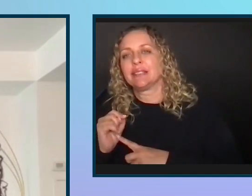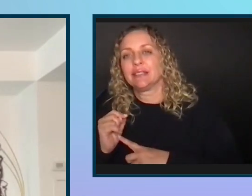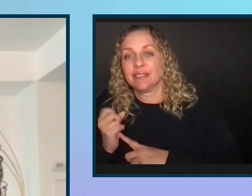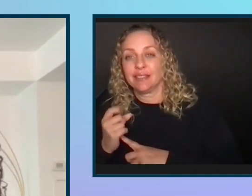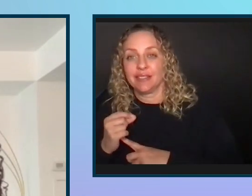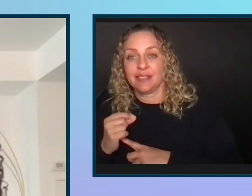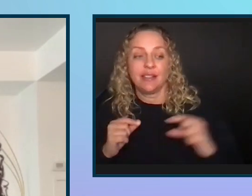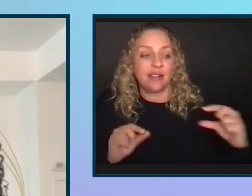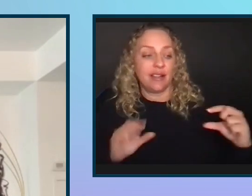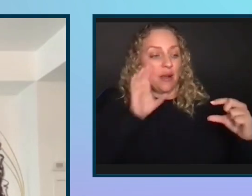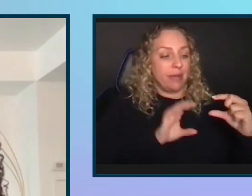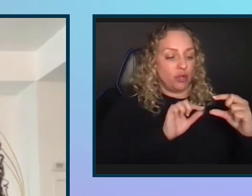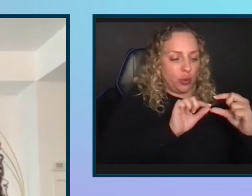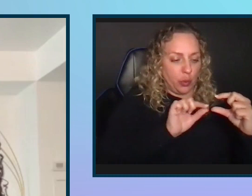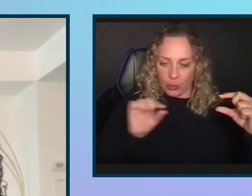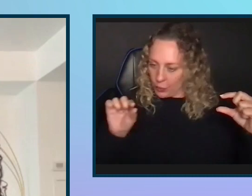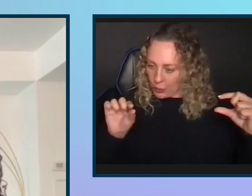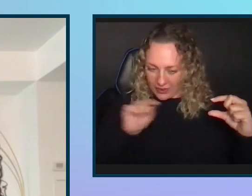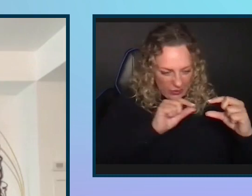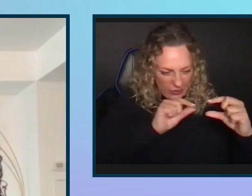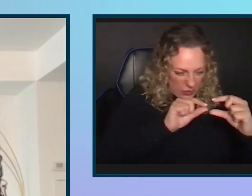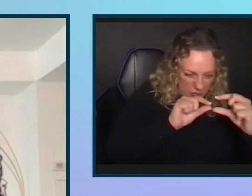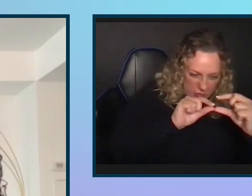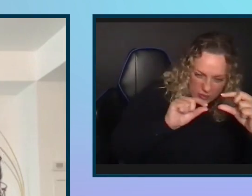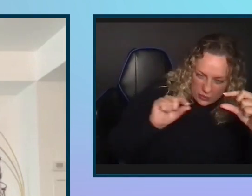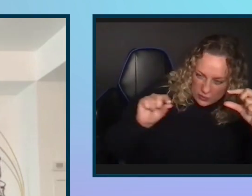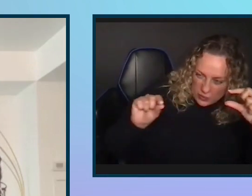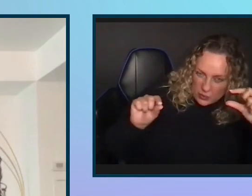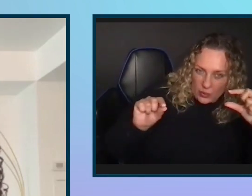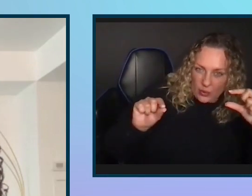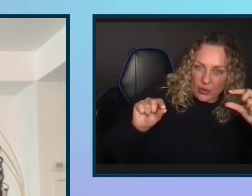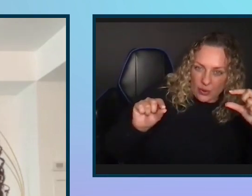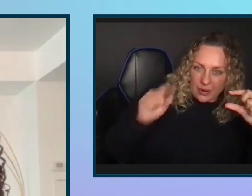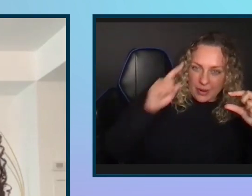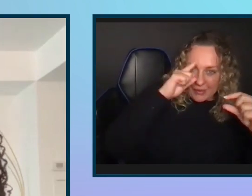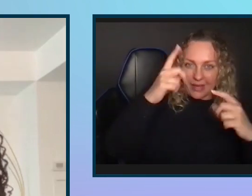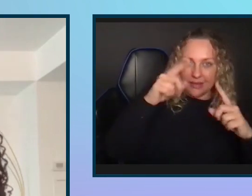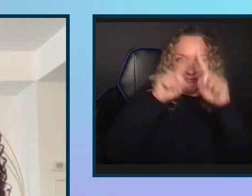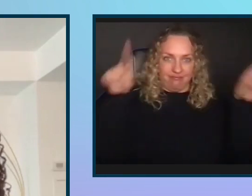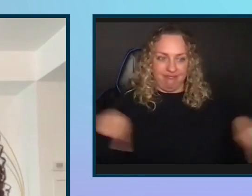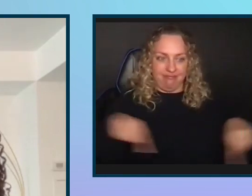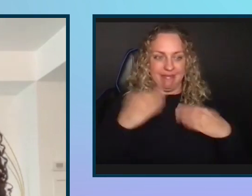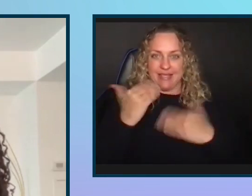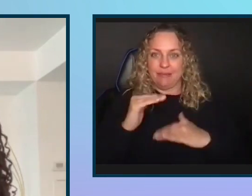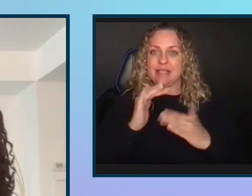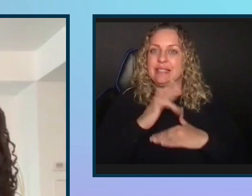you might get into that slippery slope of trying to save screen real estate with the label. So how do you see us balancing